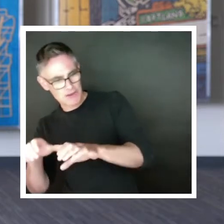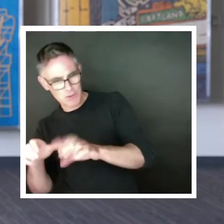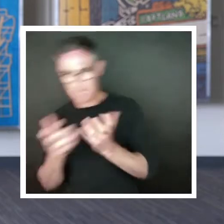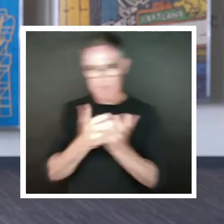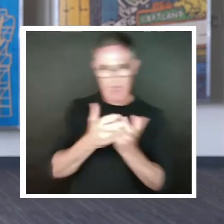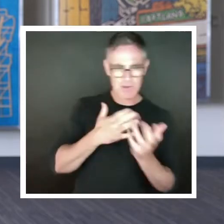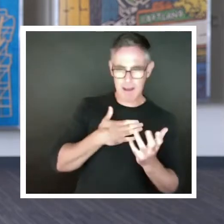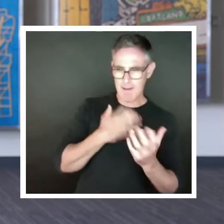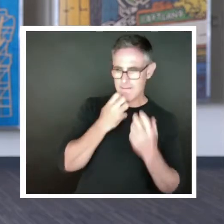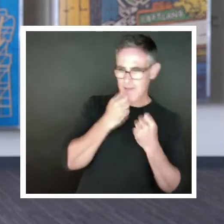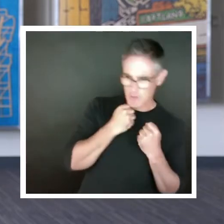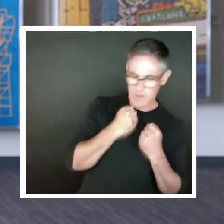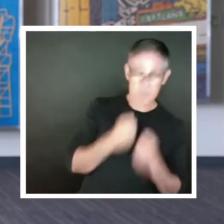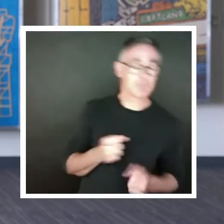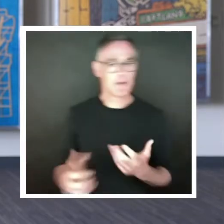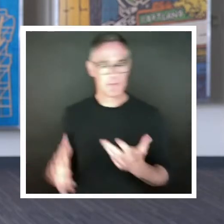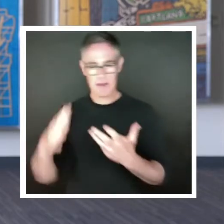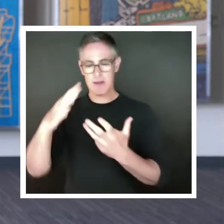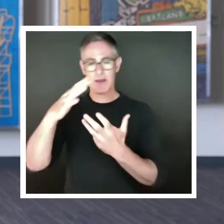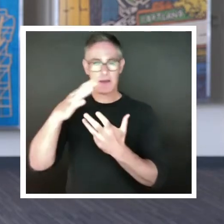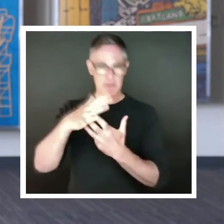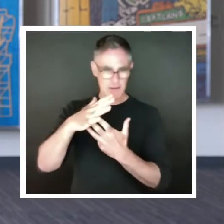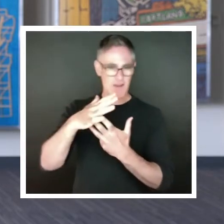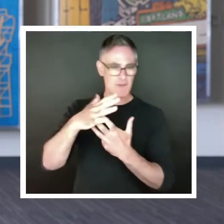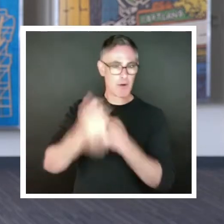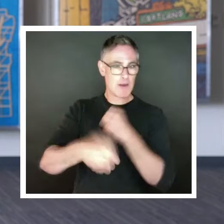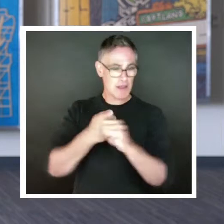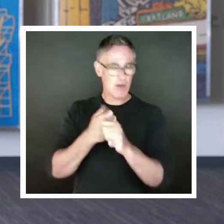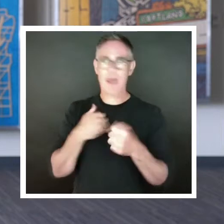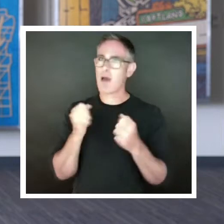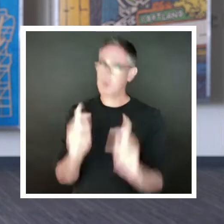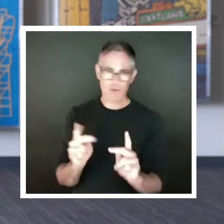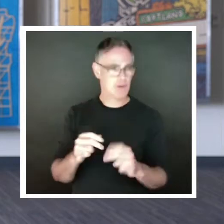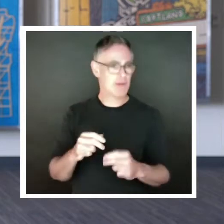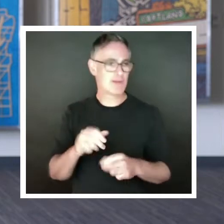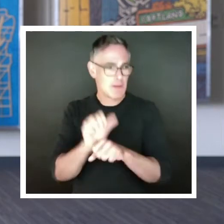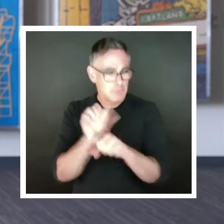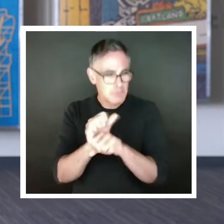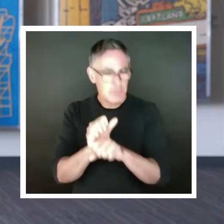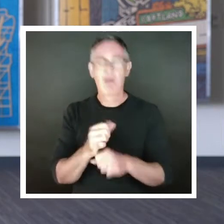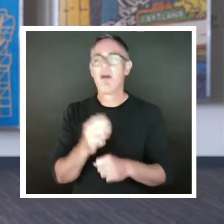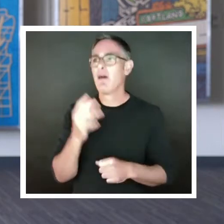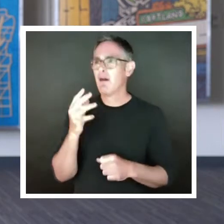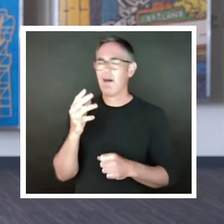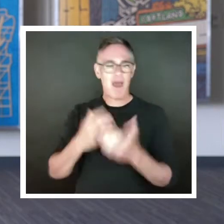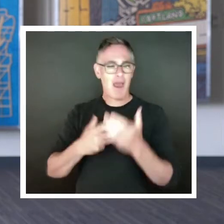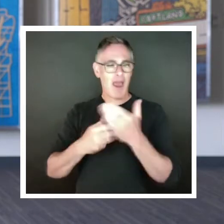My sophomore year was filled with opportunities through employment, extracurriculars, likely in computer science,